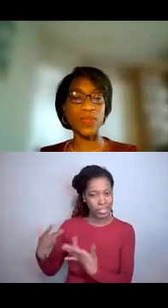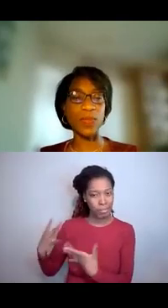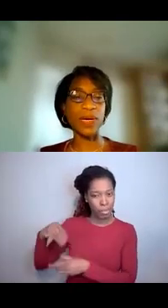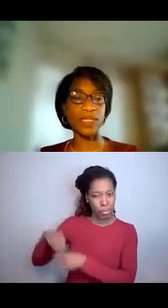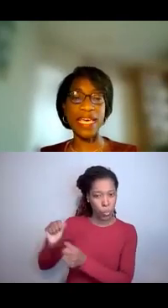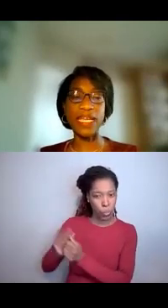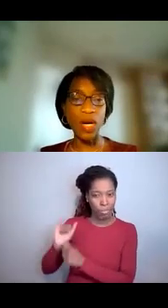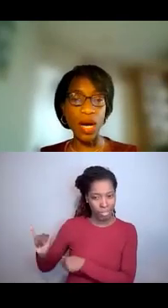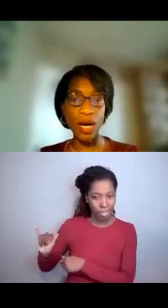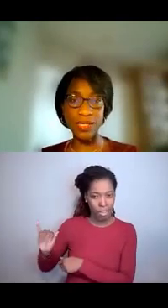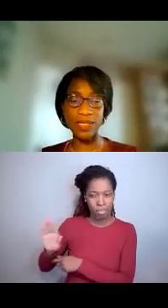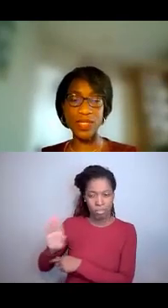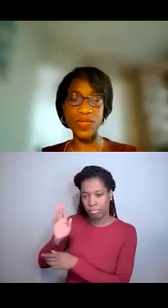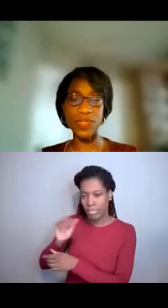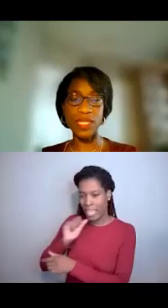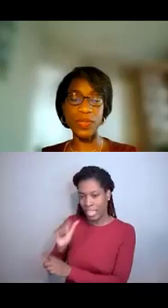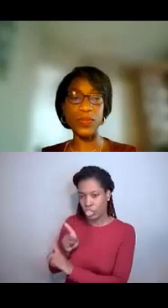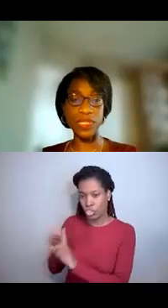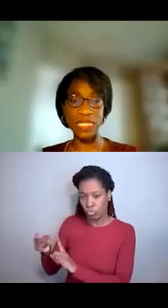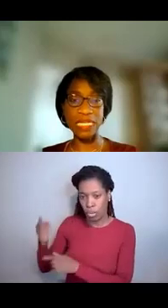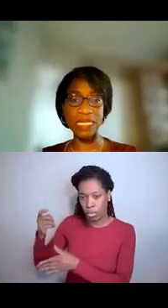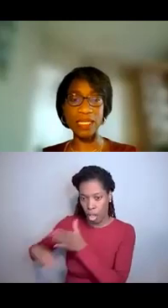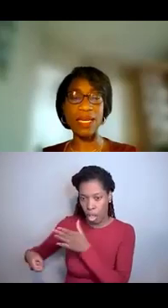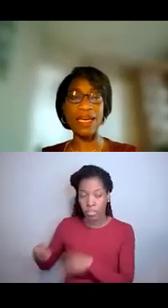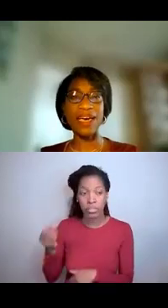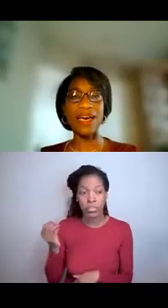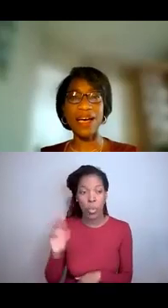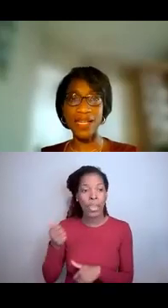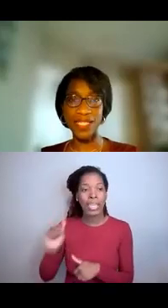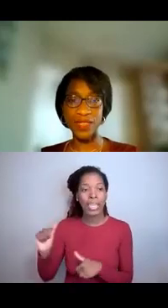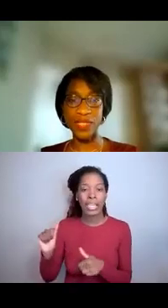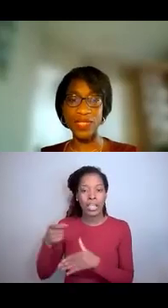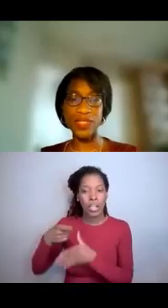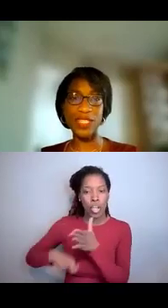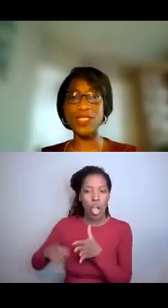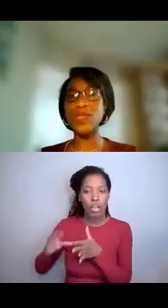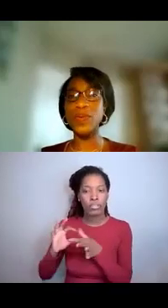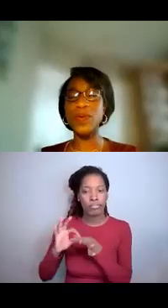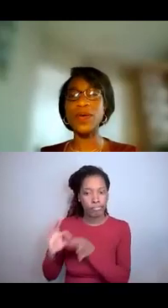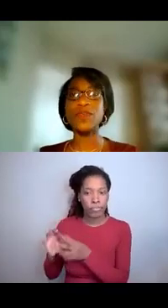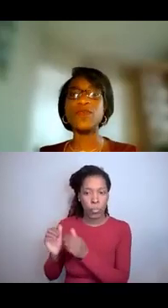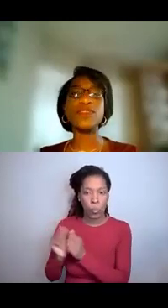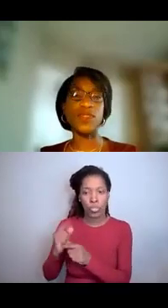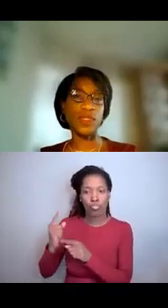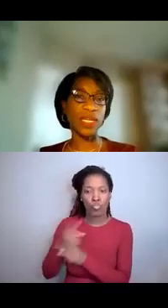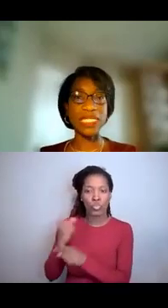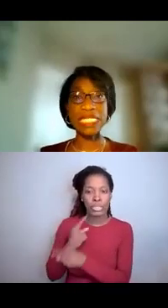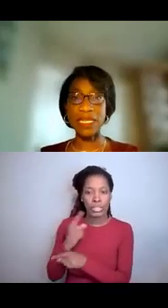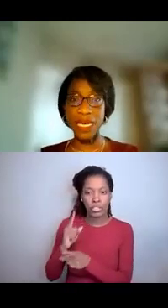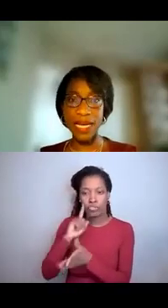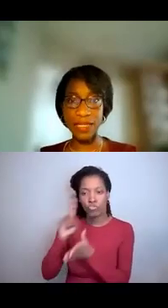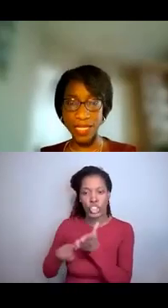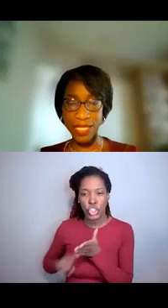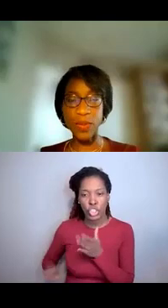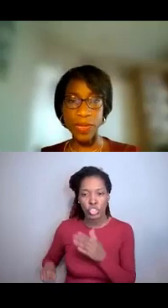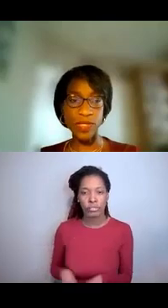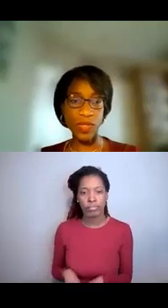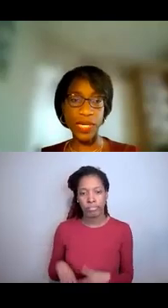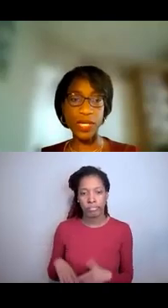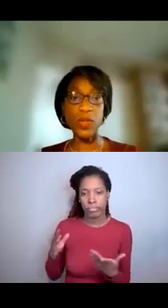as well as any costs that are associated with routine conduct of research. So fees associated with gaining access to a repository,